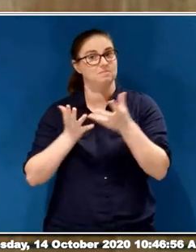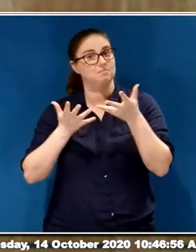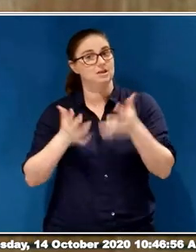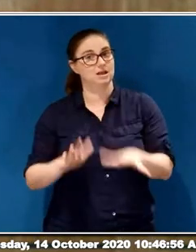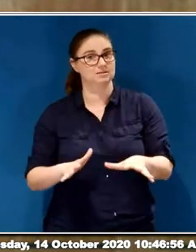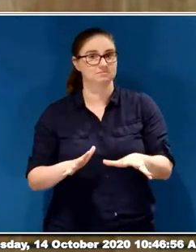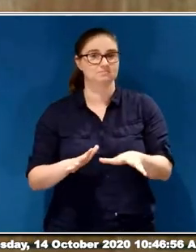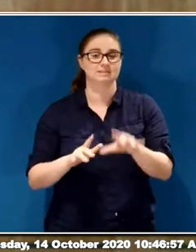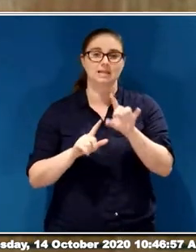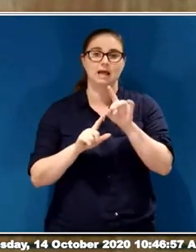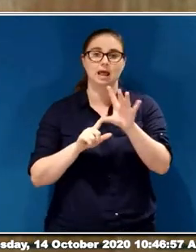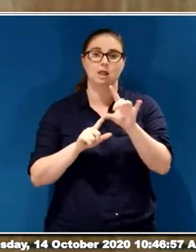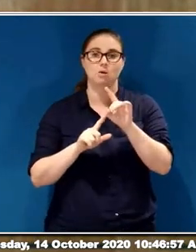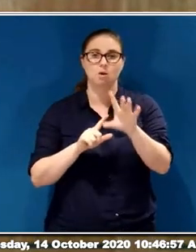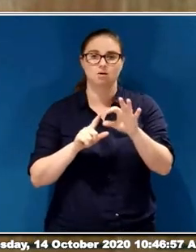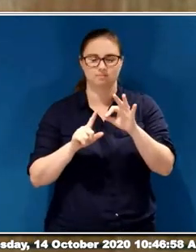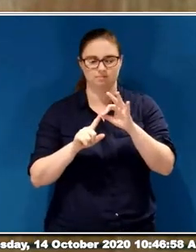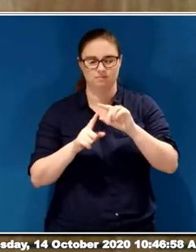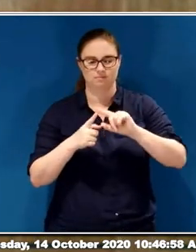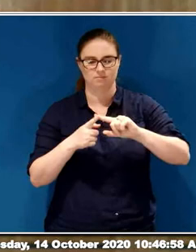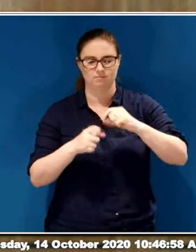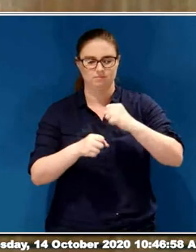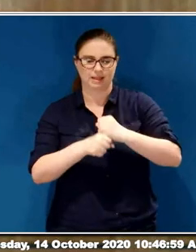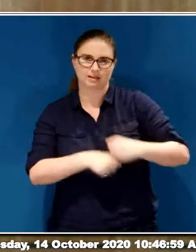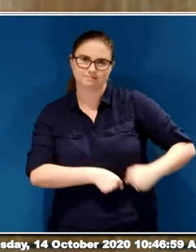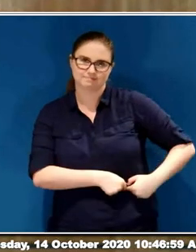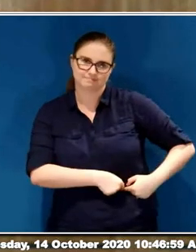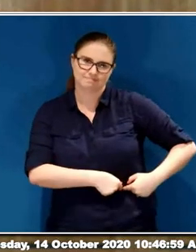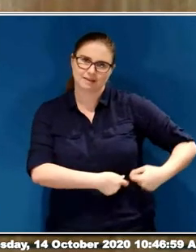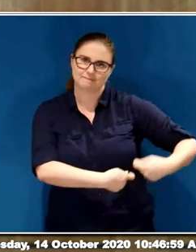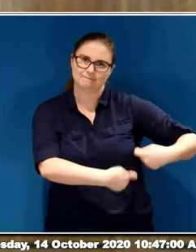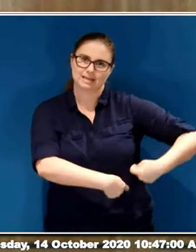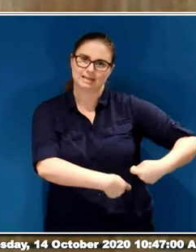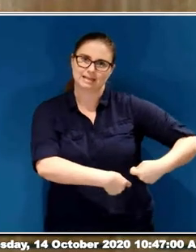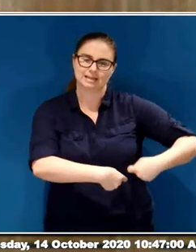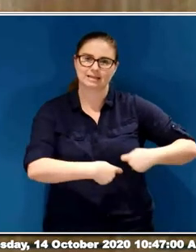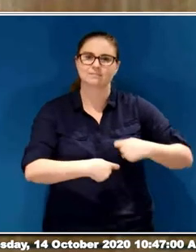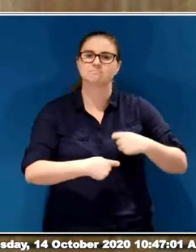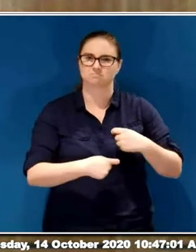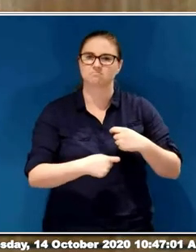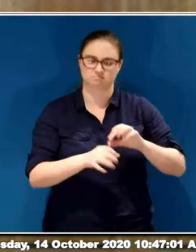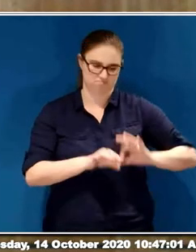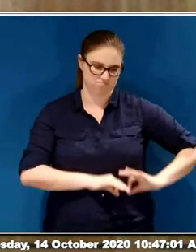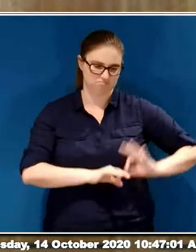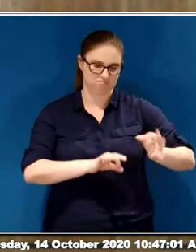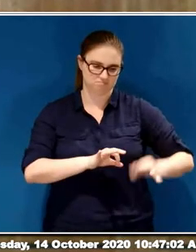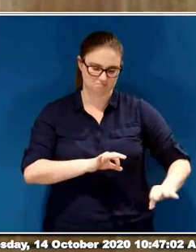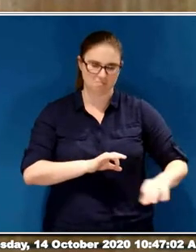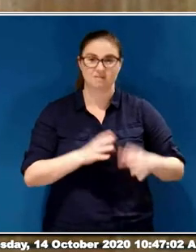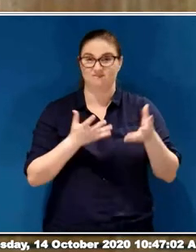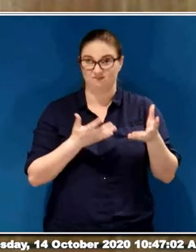and he indicated that he didn't want to go back to class after that? That's correct. Then what had happened?